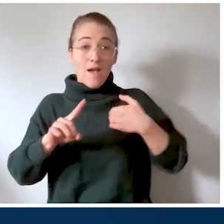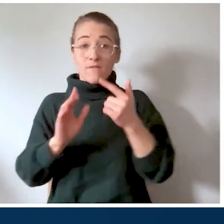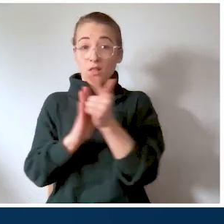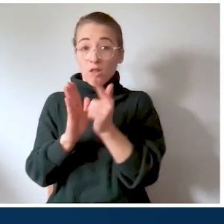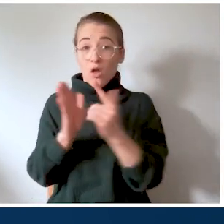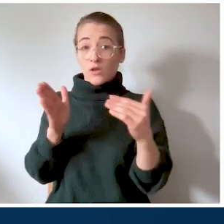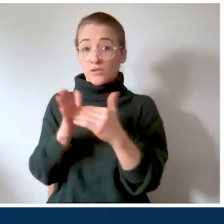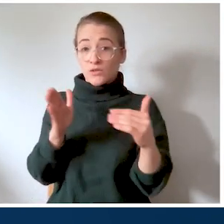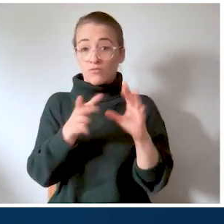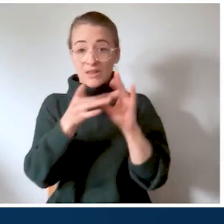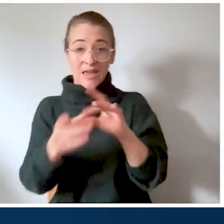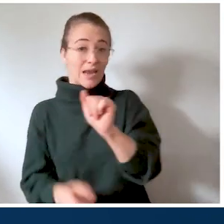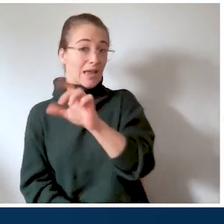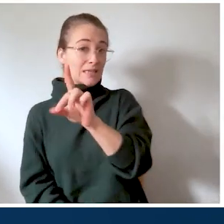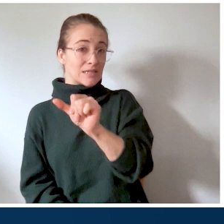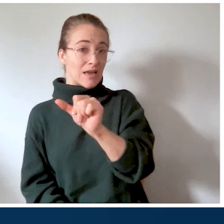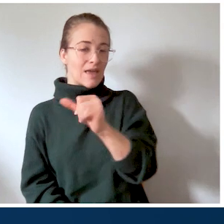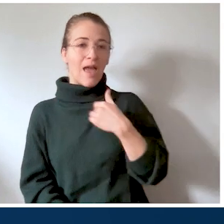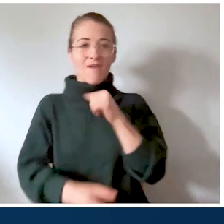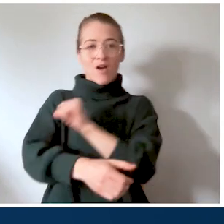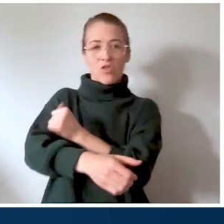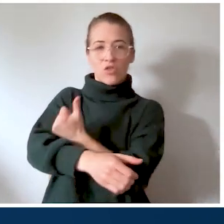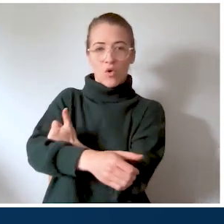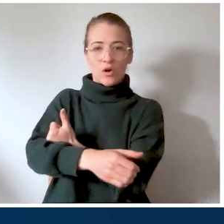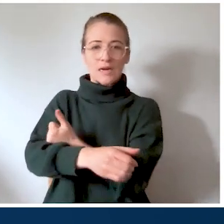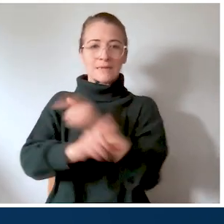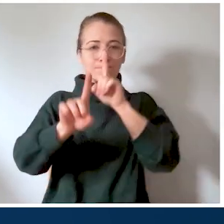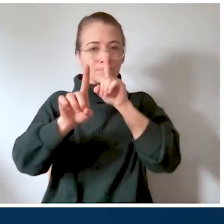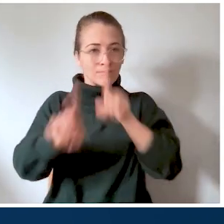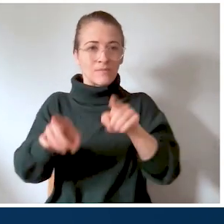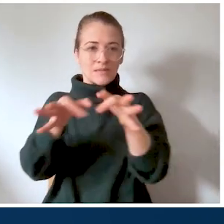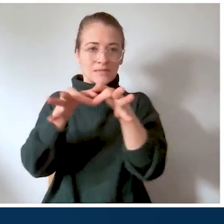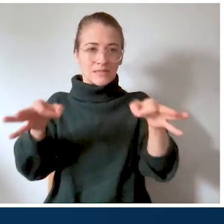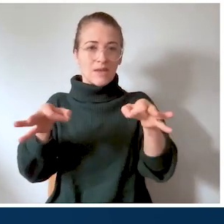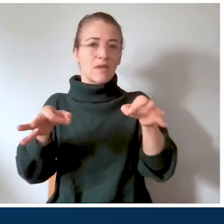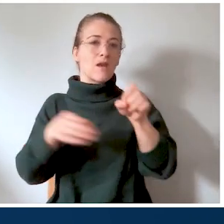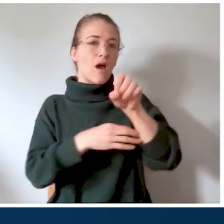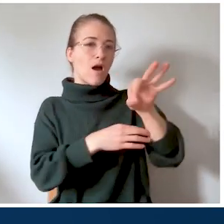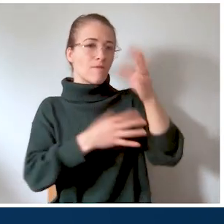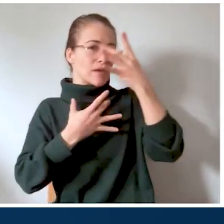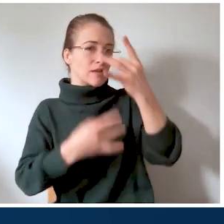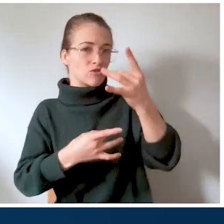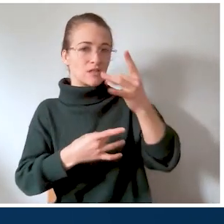that relates to the ADA, they have the authority to issue, again, what's called a statement of interest which is really their interpretation